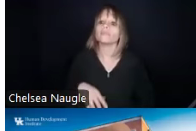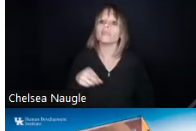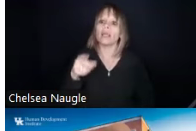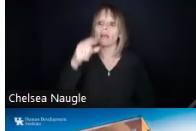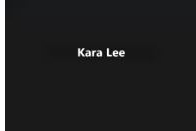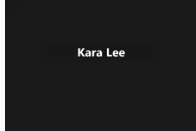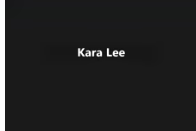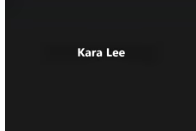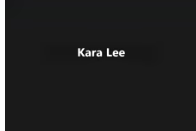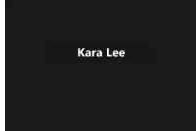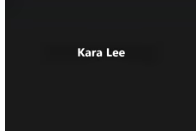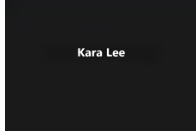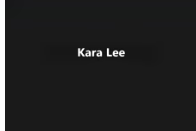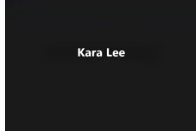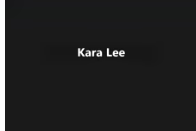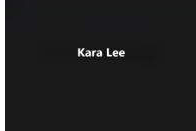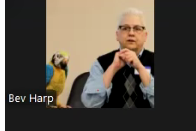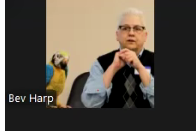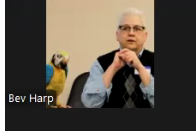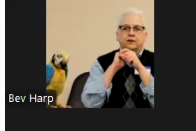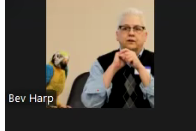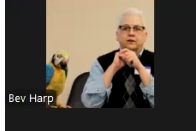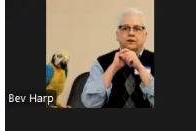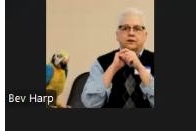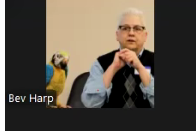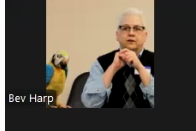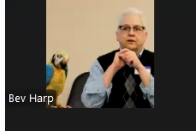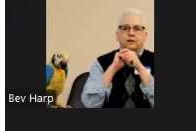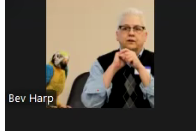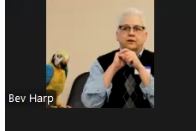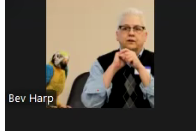through their parents uh mean GPA rose a little bit. Uh that was significant. Uh